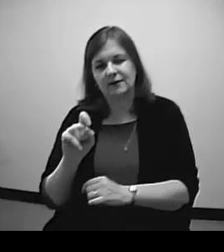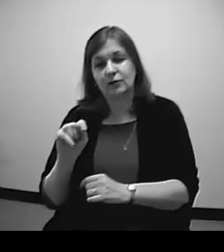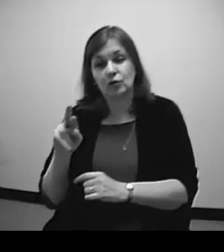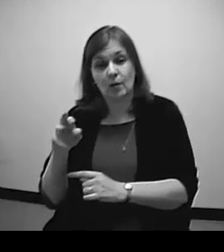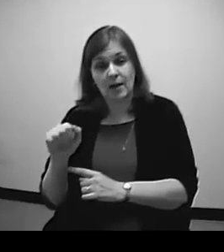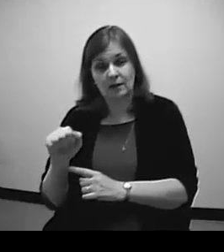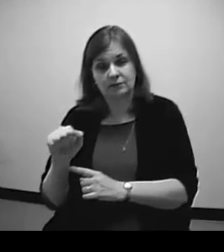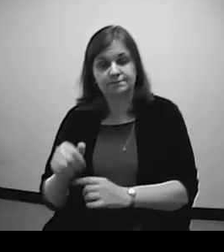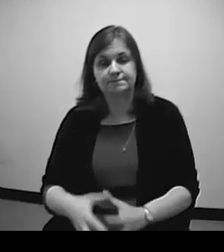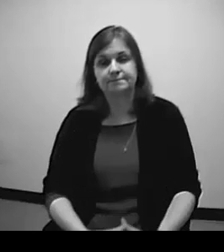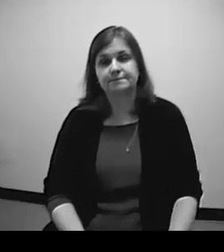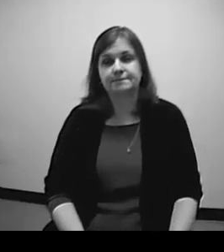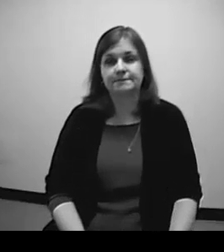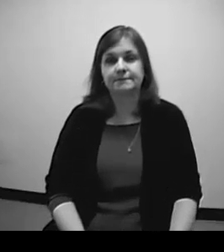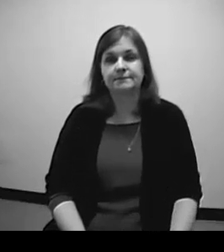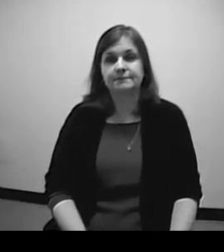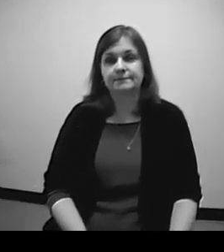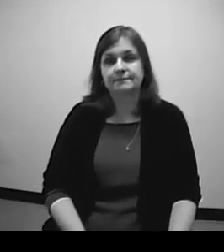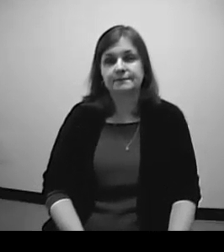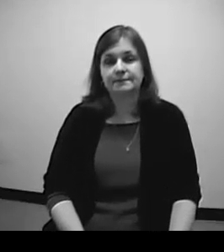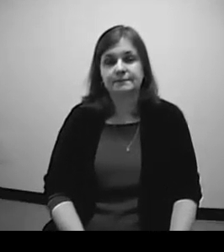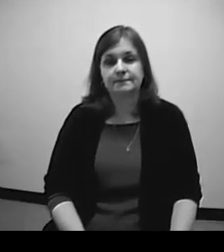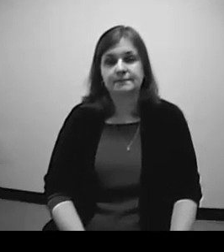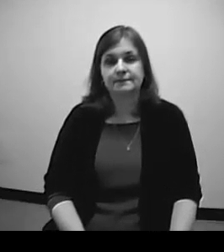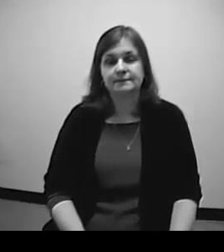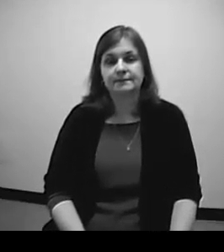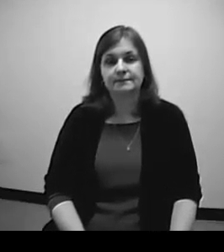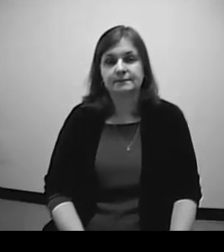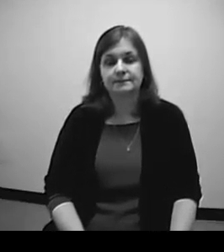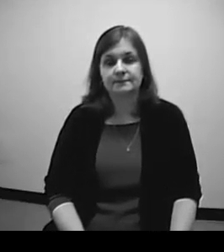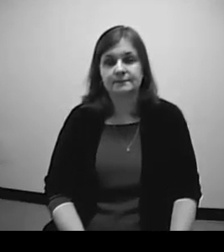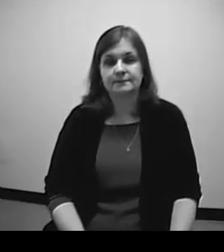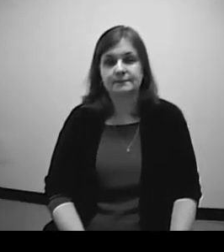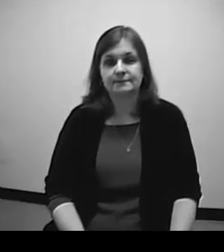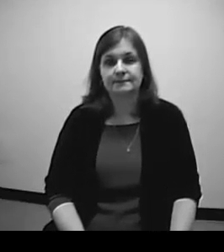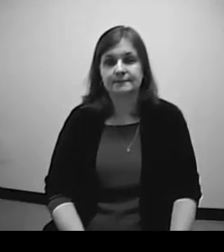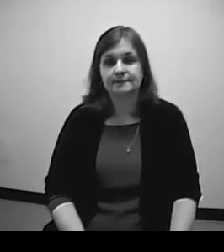surrounding it